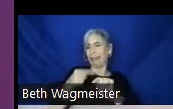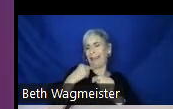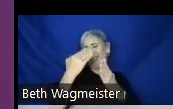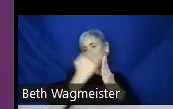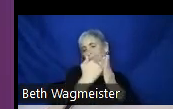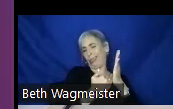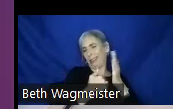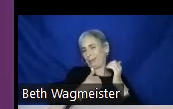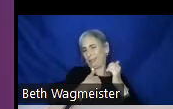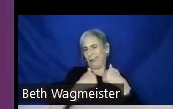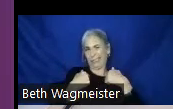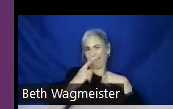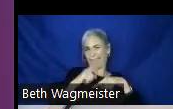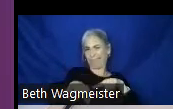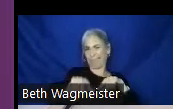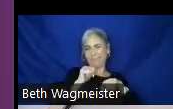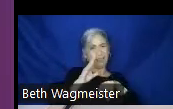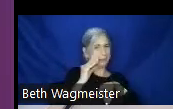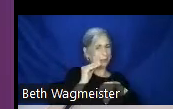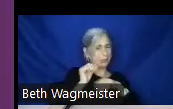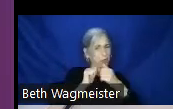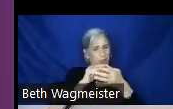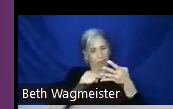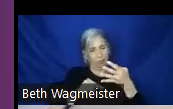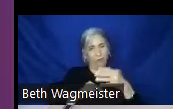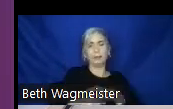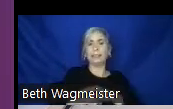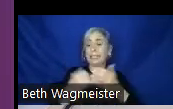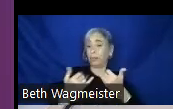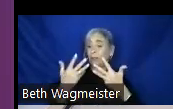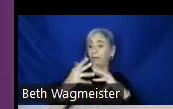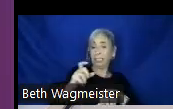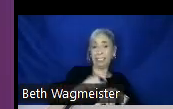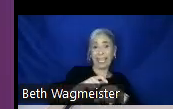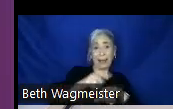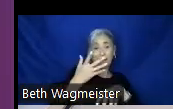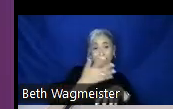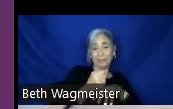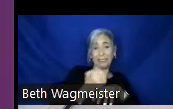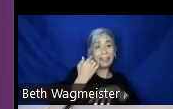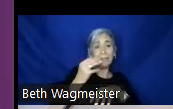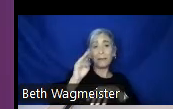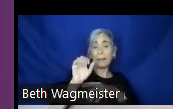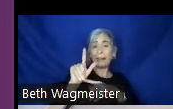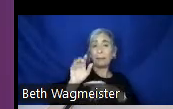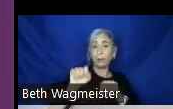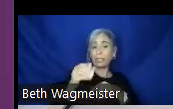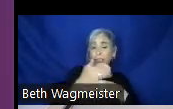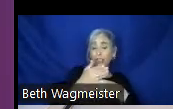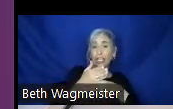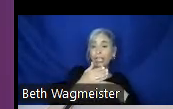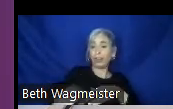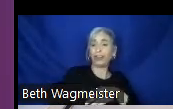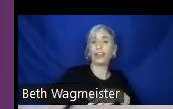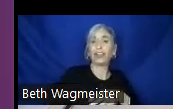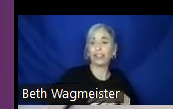So we need to finish up, I think. If Malcolm, if you can please share the ending slide.